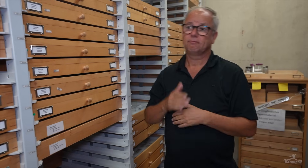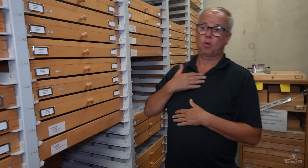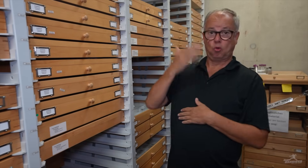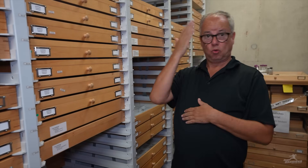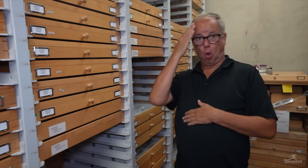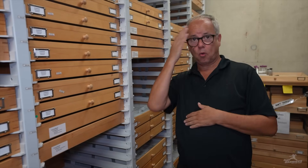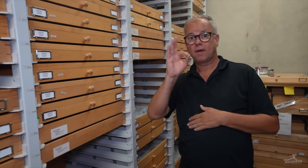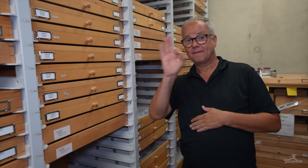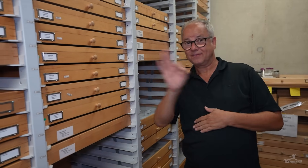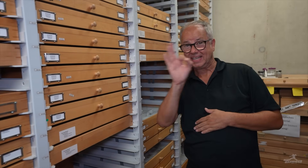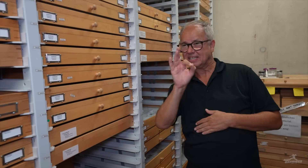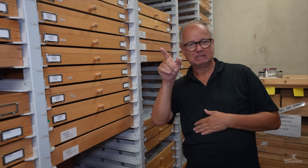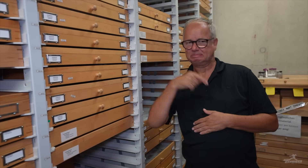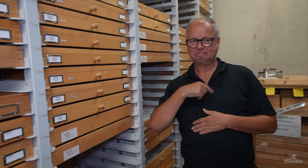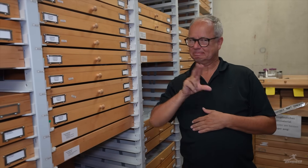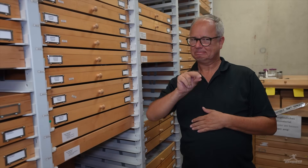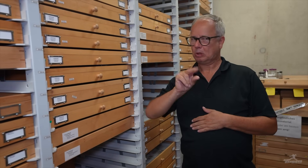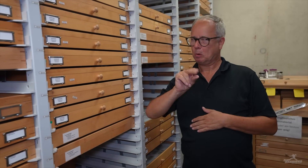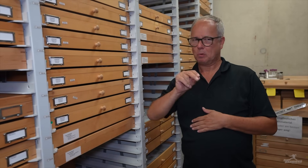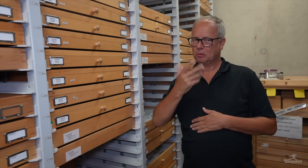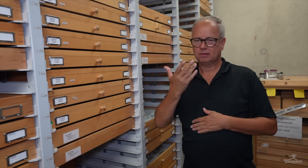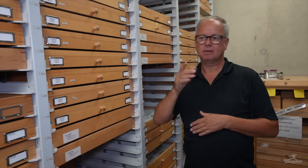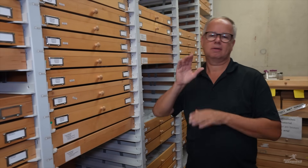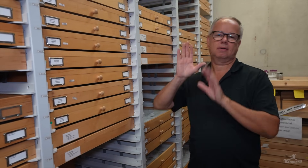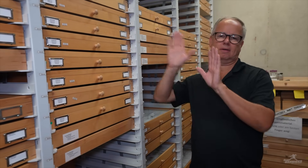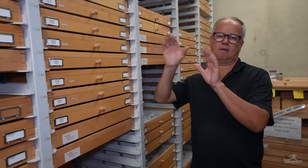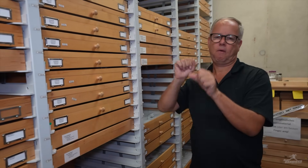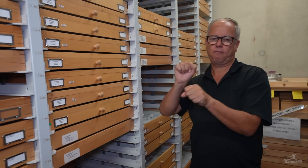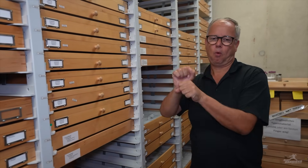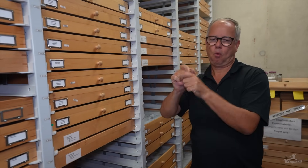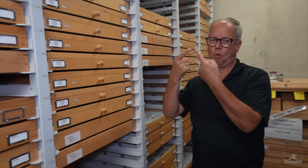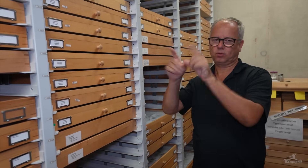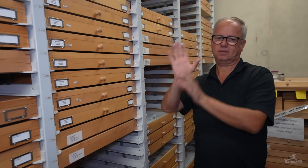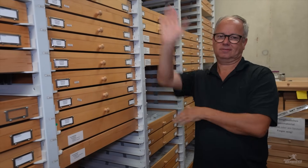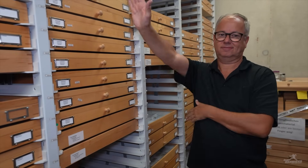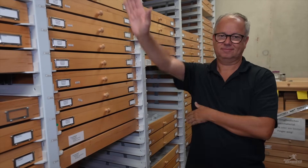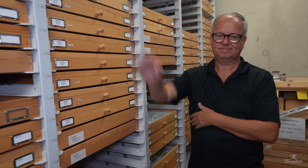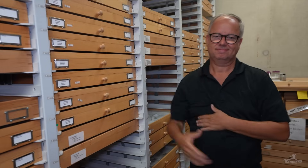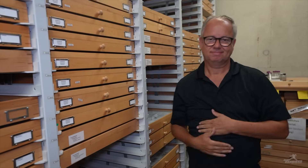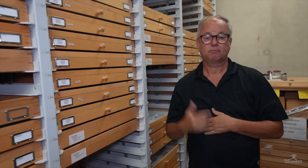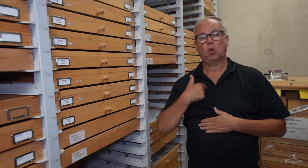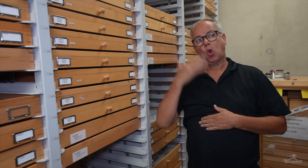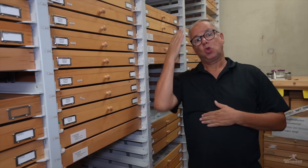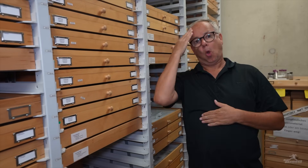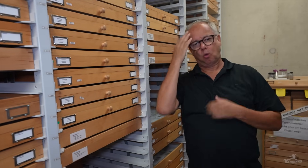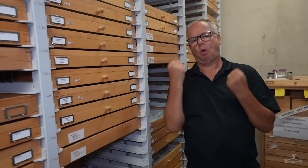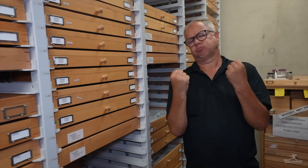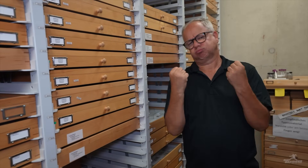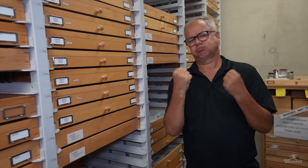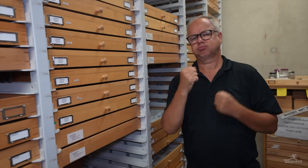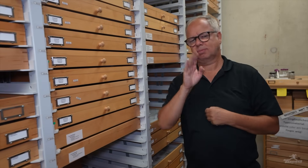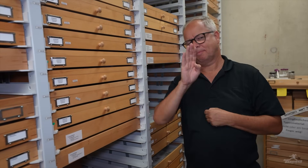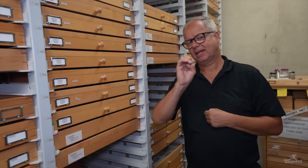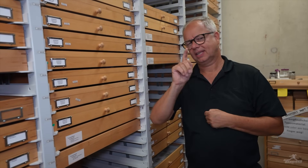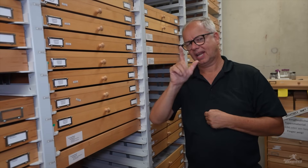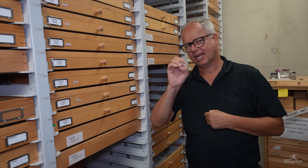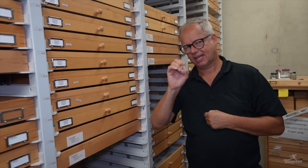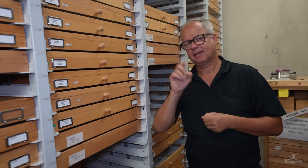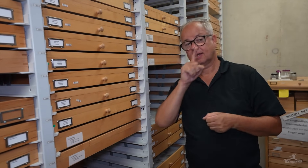The only order I don’t know is flies since I don’t work with them. My main focus is on beetles,